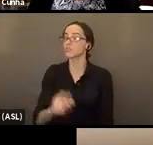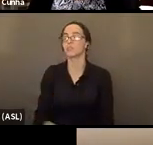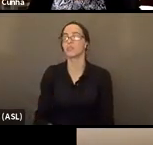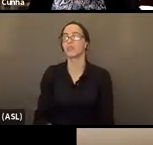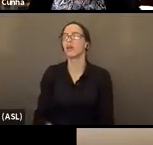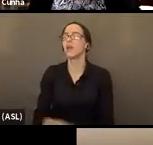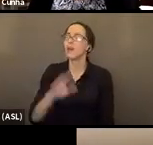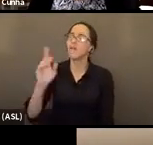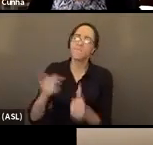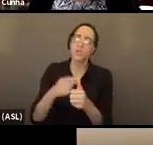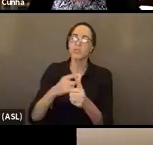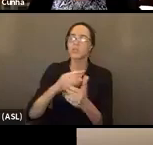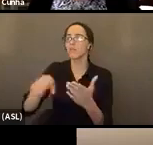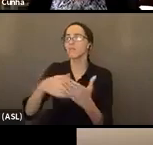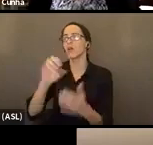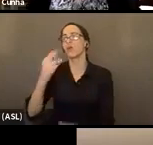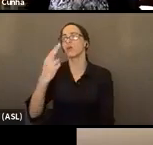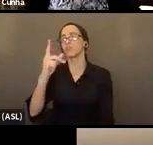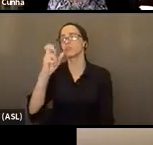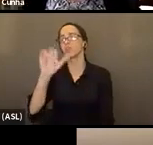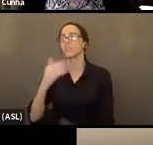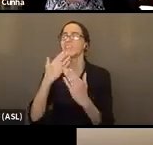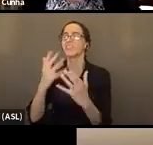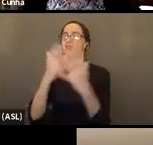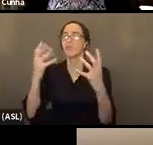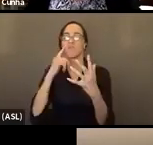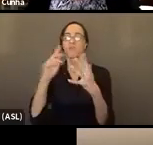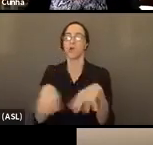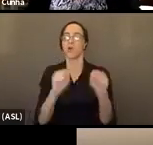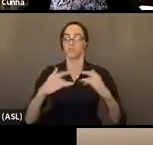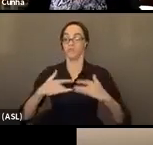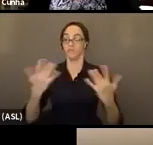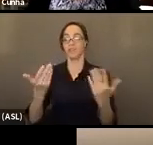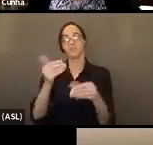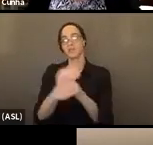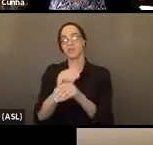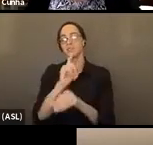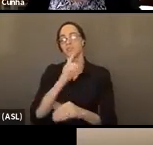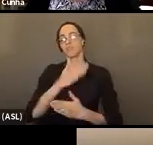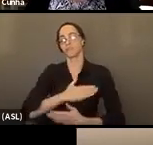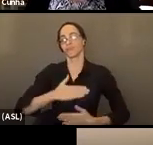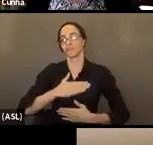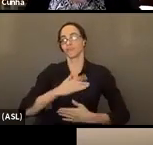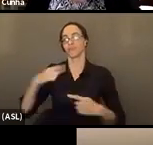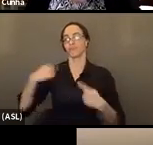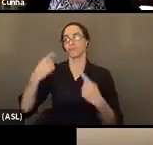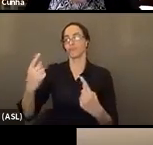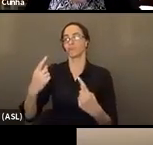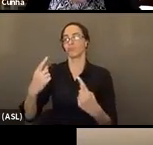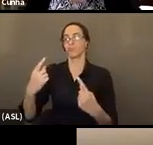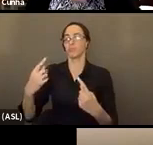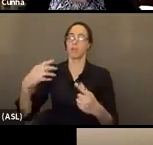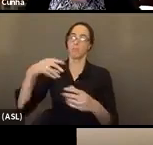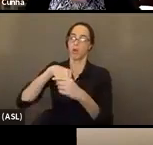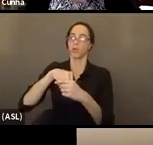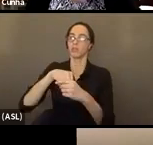much for hosting this event tonight it's uh been a pleasure to be a part of it and uh really glad